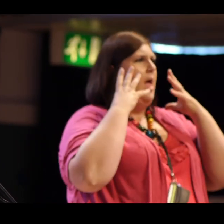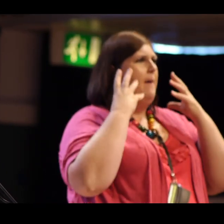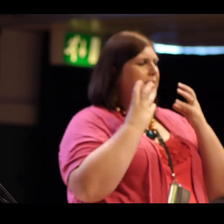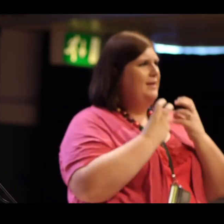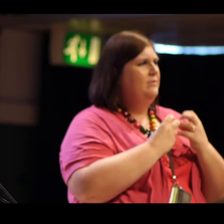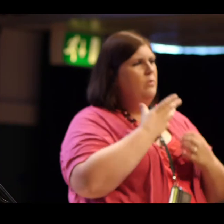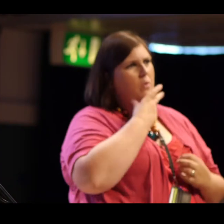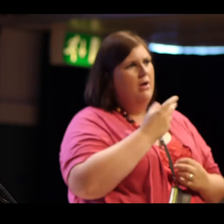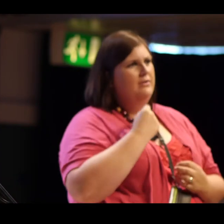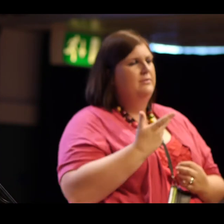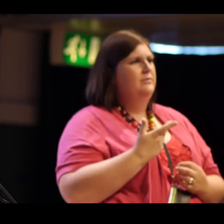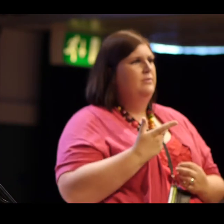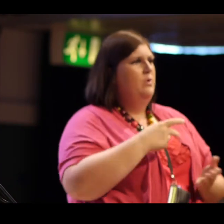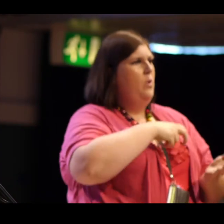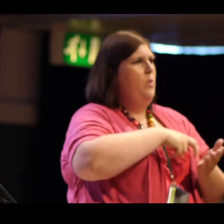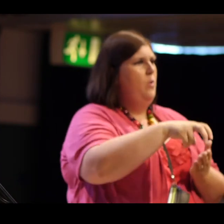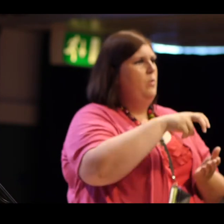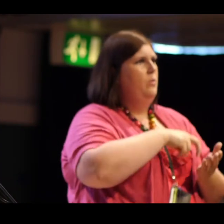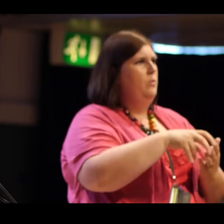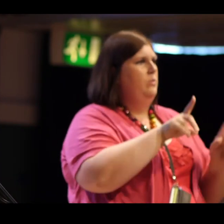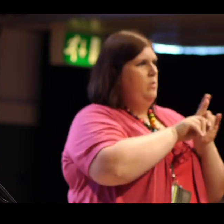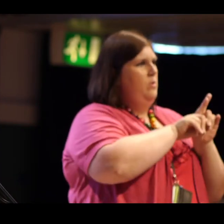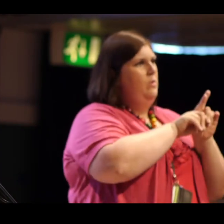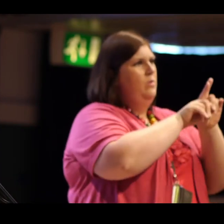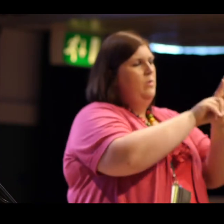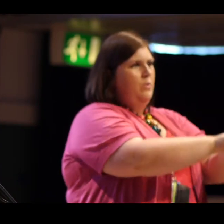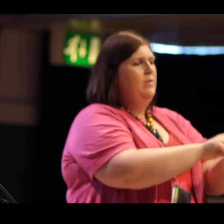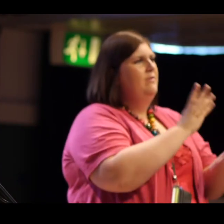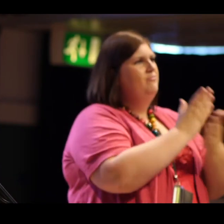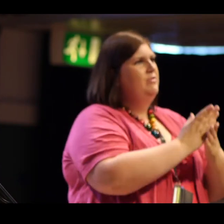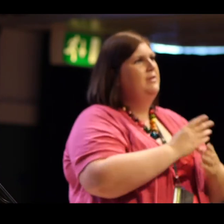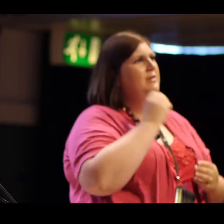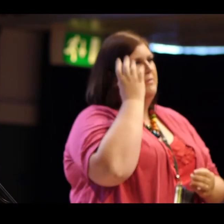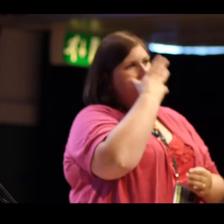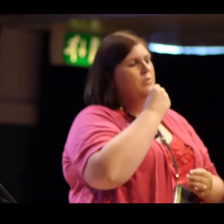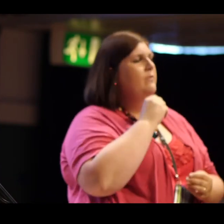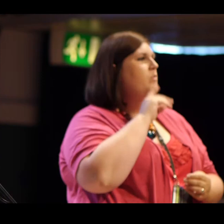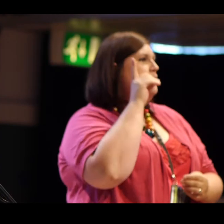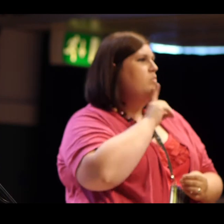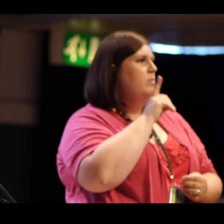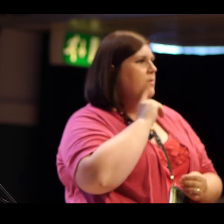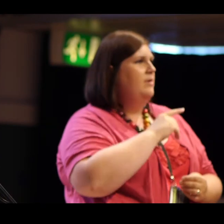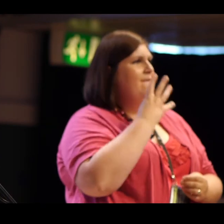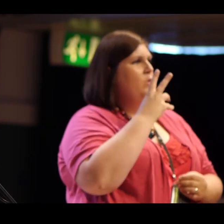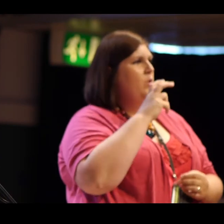walking hand in hand with a very beautiful woman about three inches, four inches taller than him,